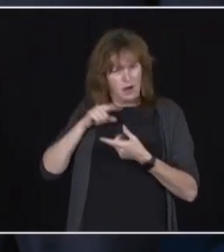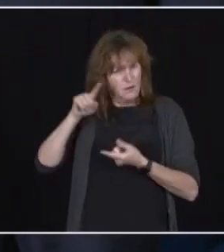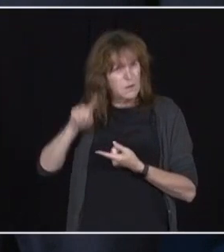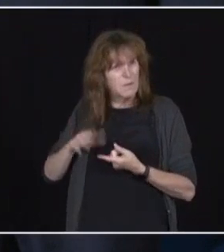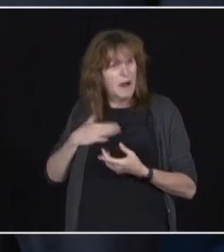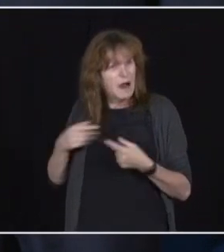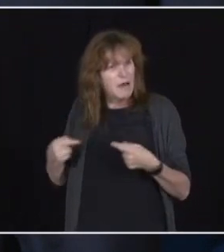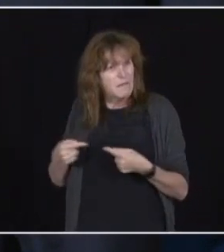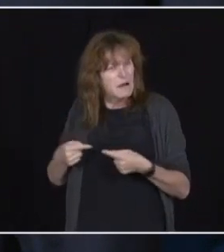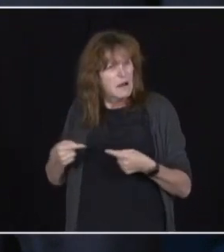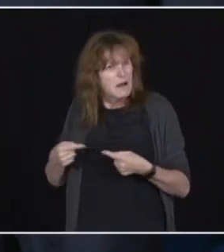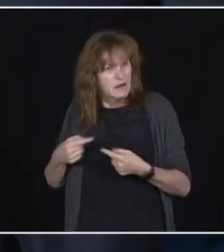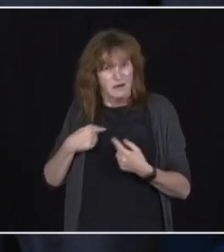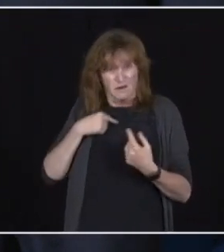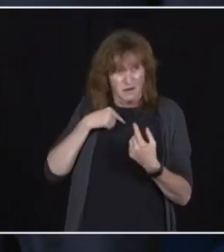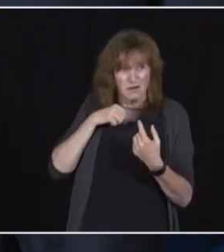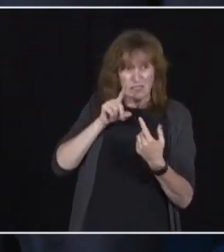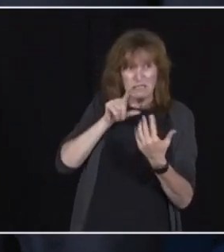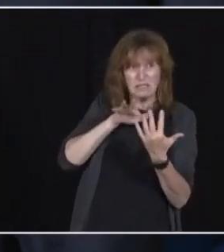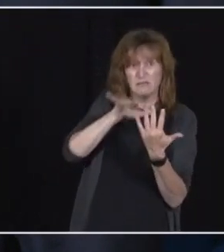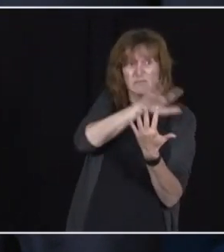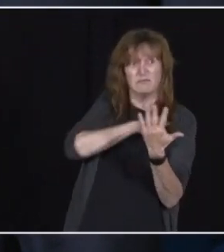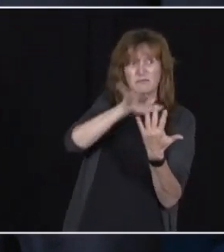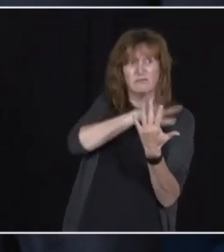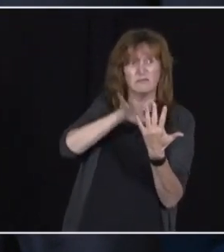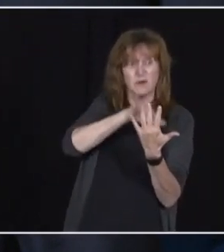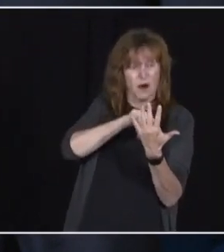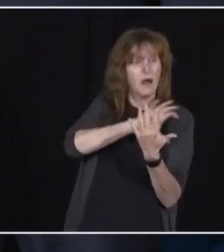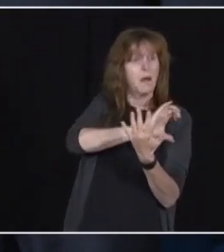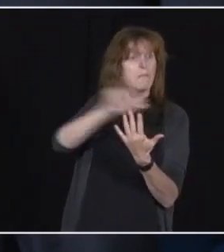where they went back to work too early. And that was because WSIB expected them to